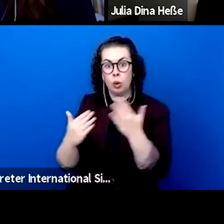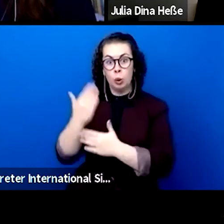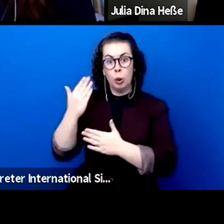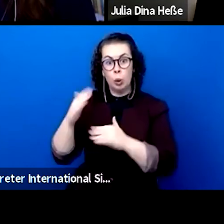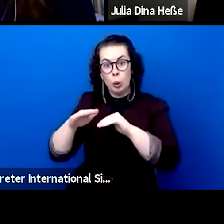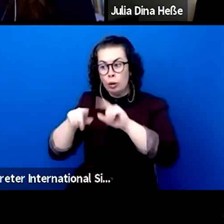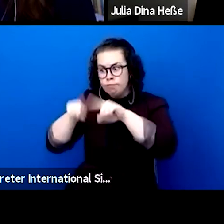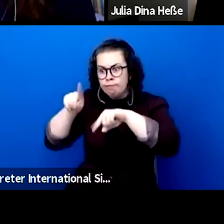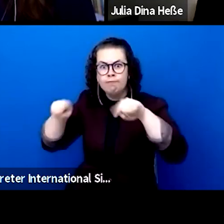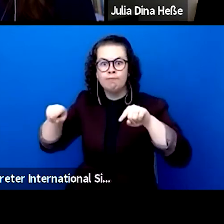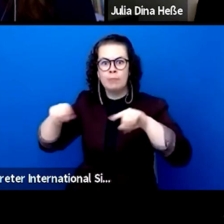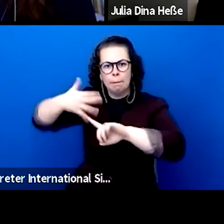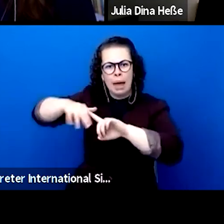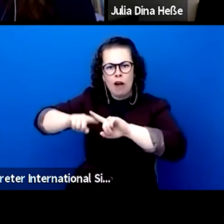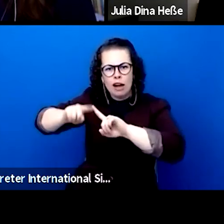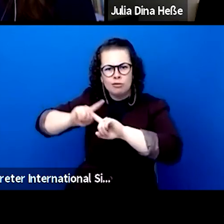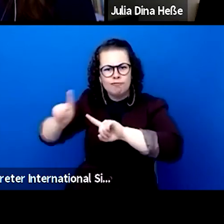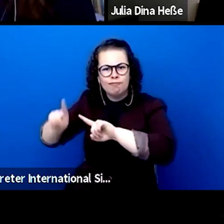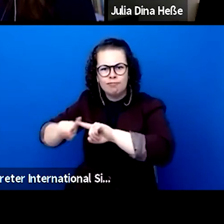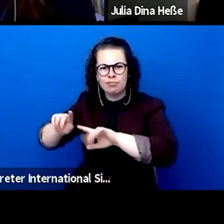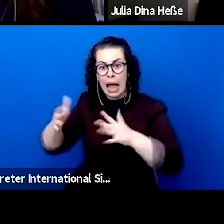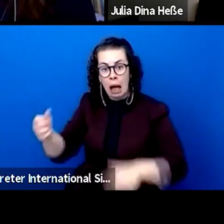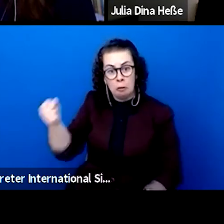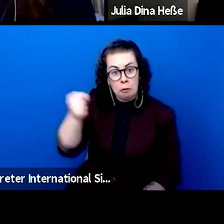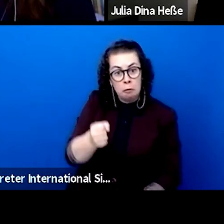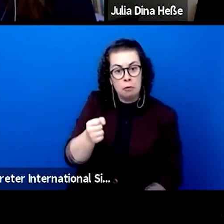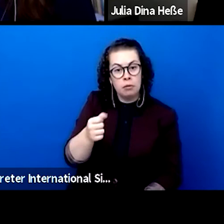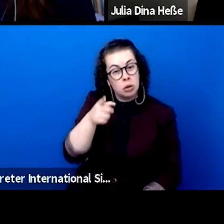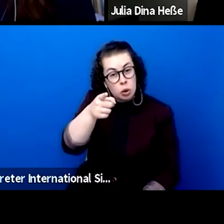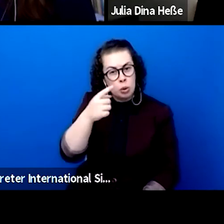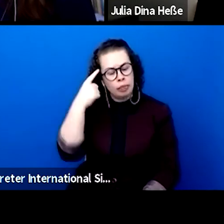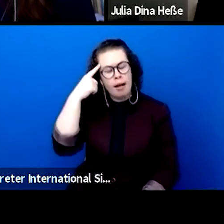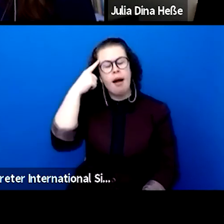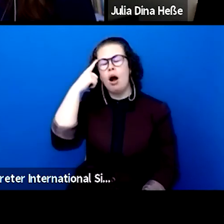the audience, is there if there's something like a best practice example you can imagine or you can